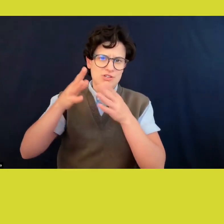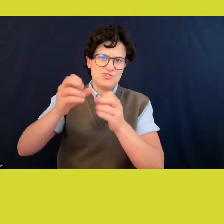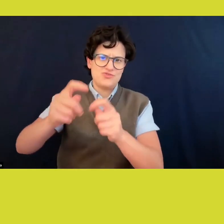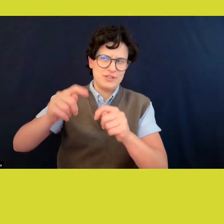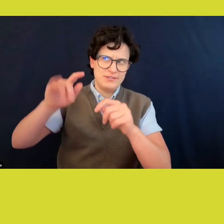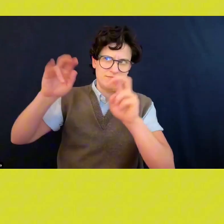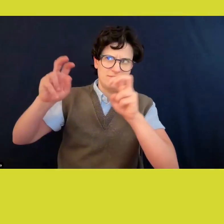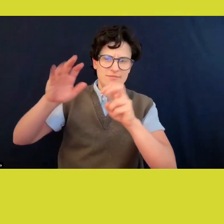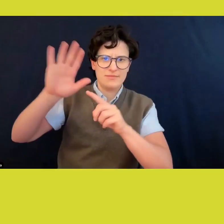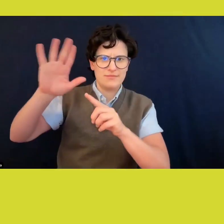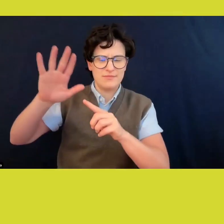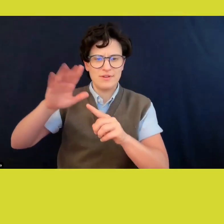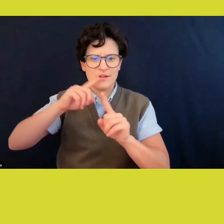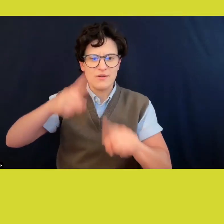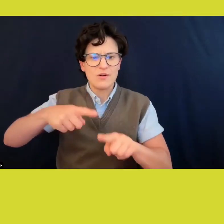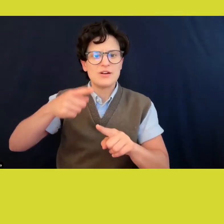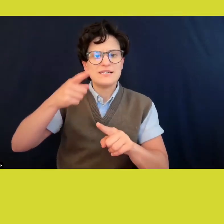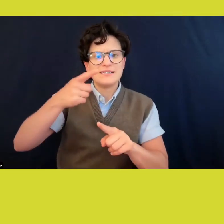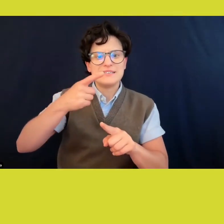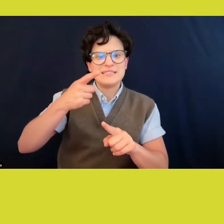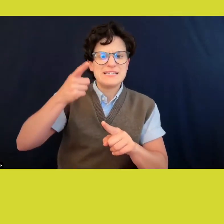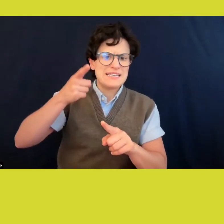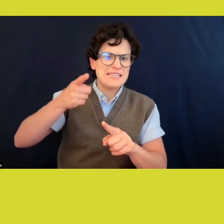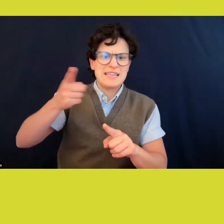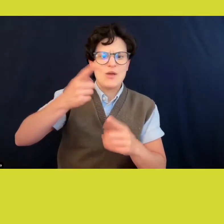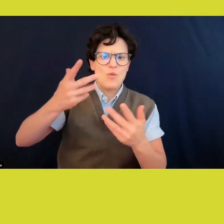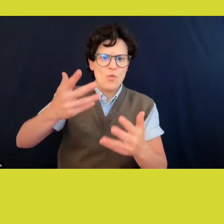assumption that people are refusing treatment.